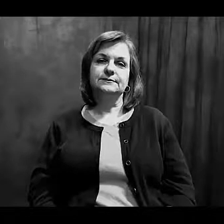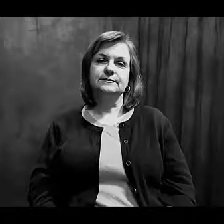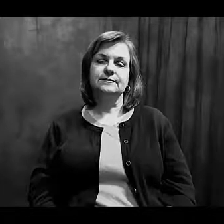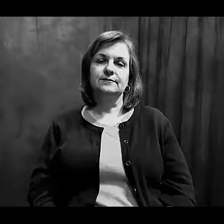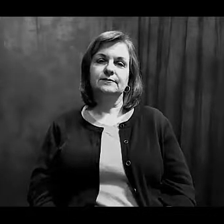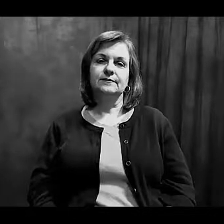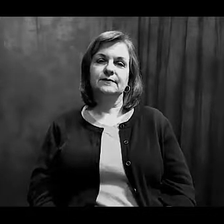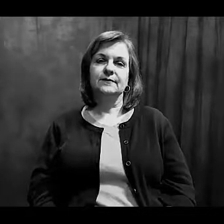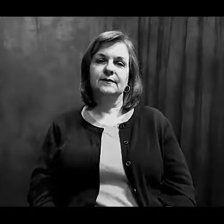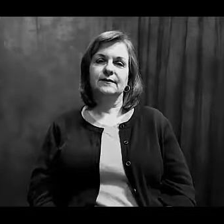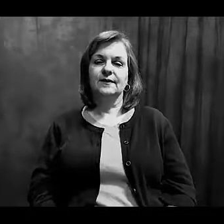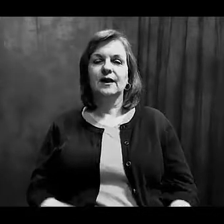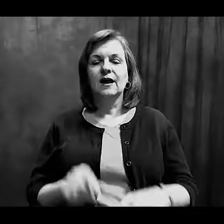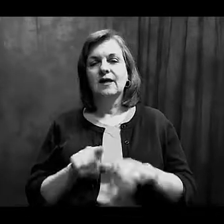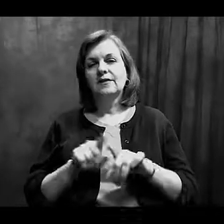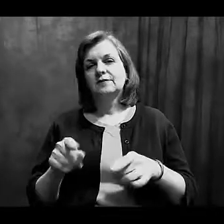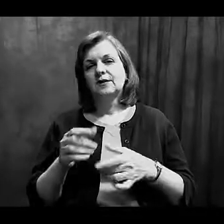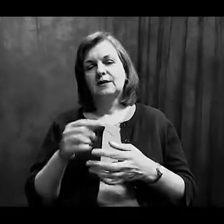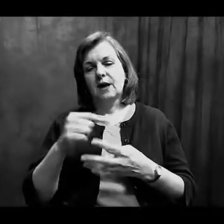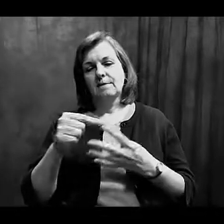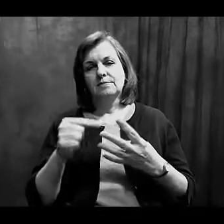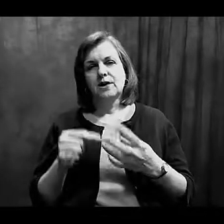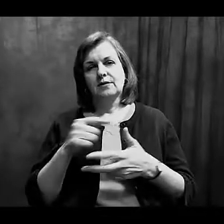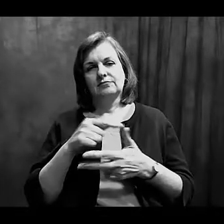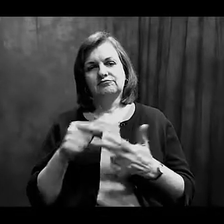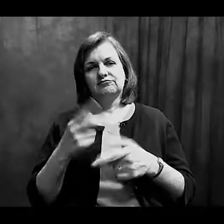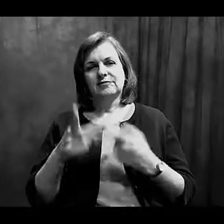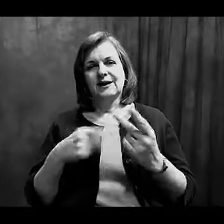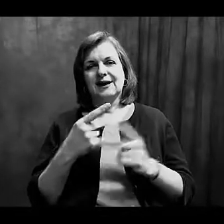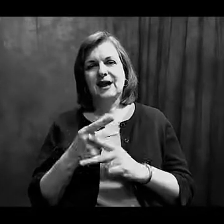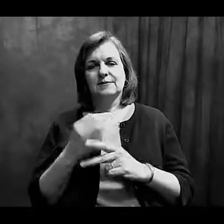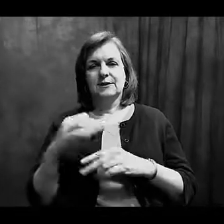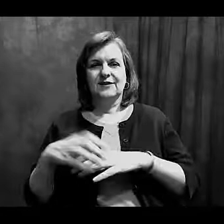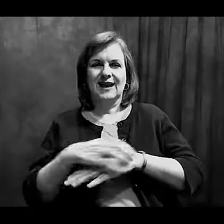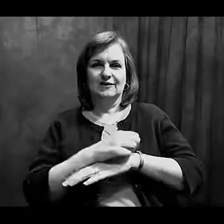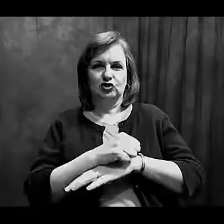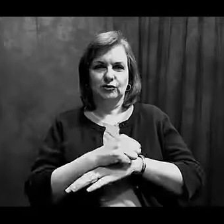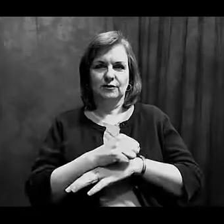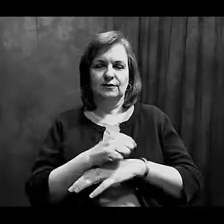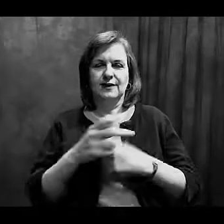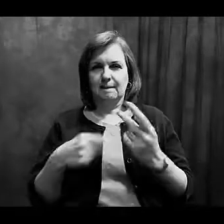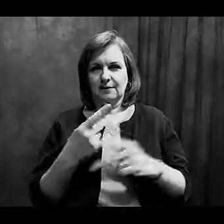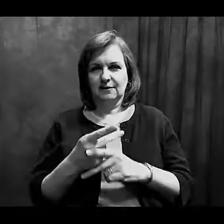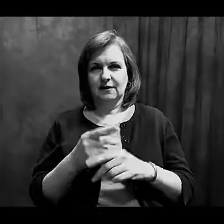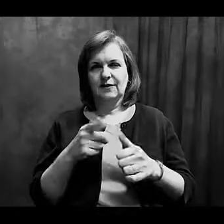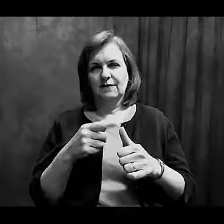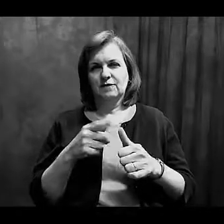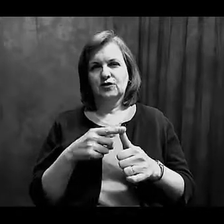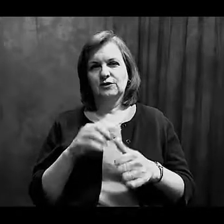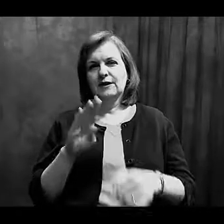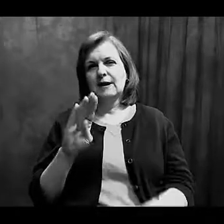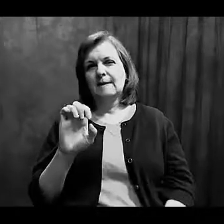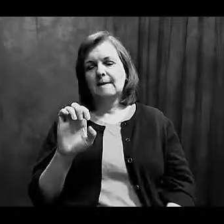so the difference between cancer states or cancer tumor types is when we look at benign tumors there actually gonna stay at the